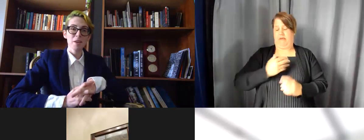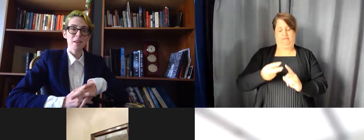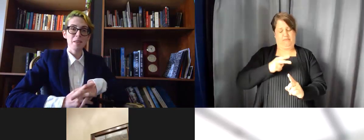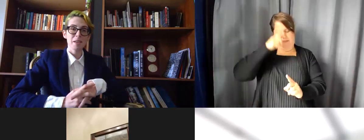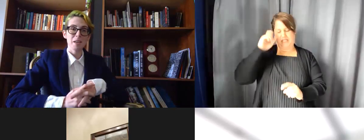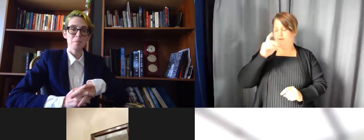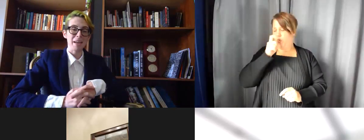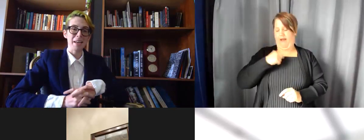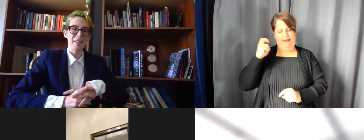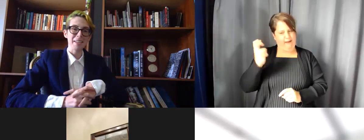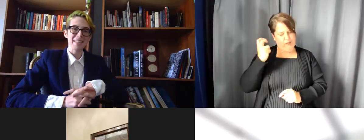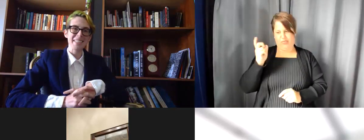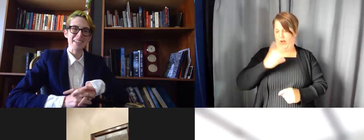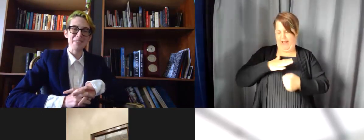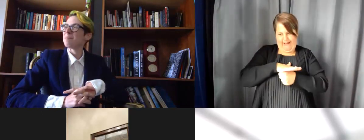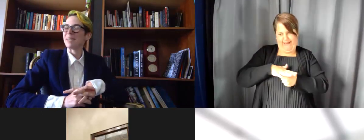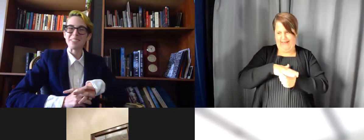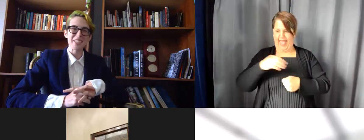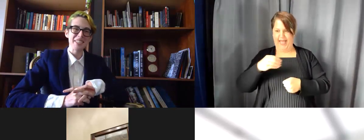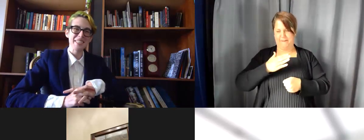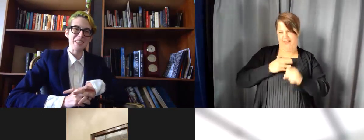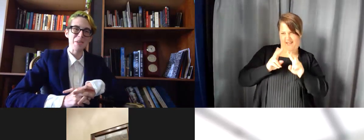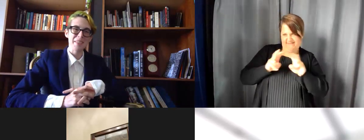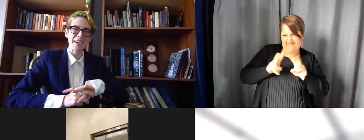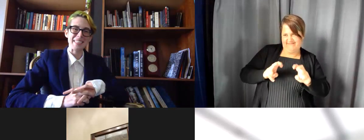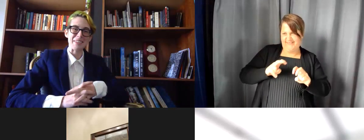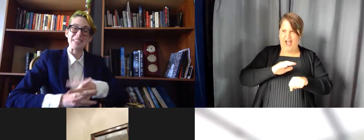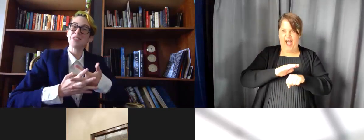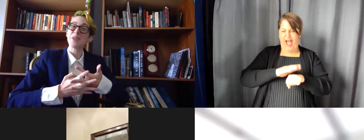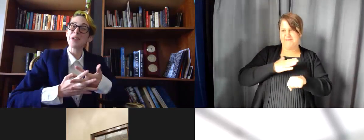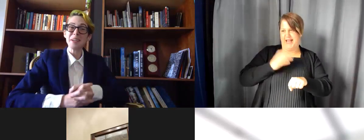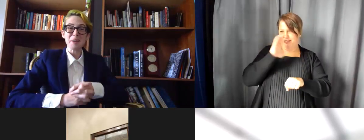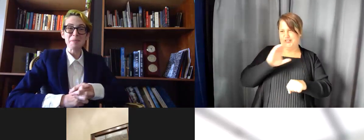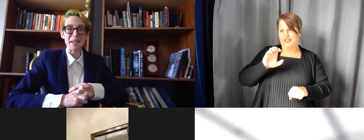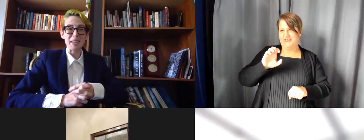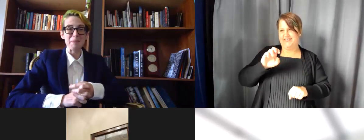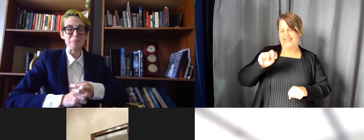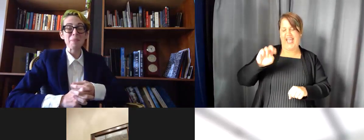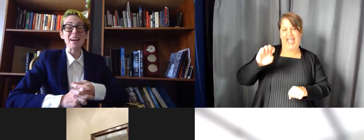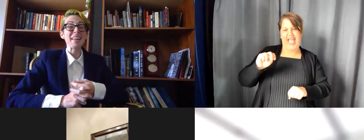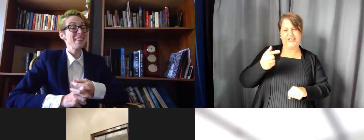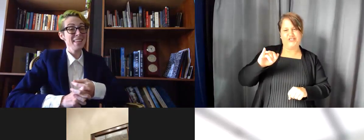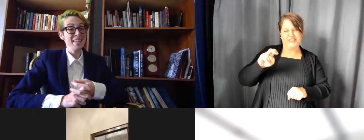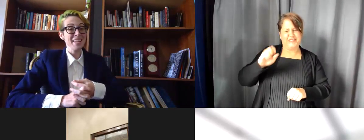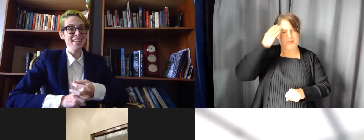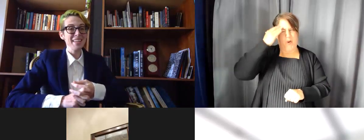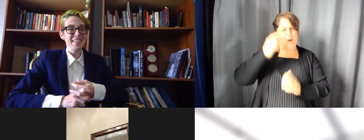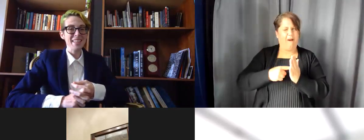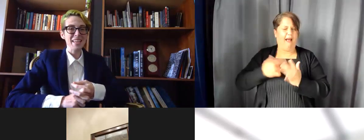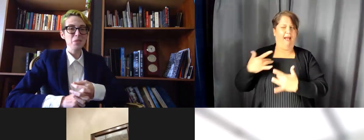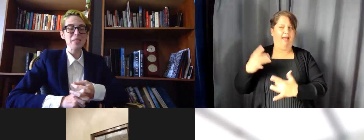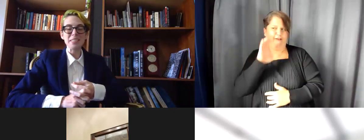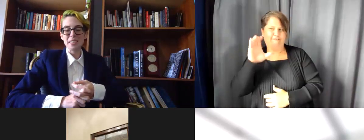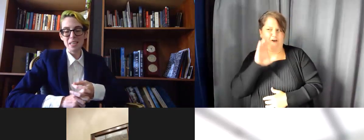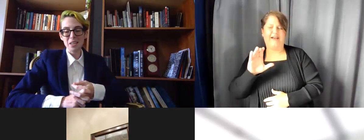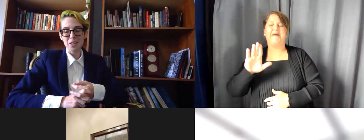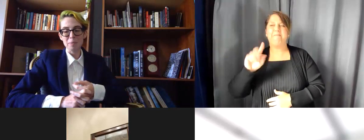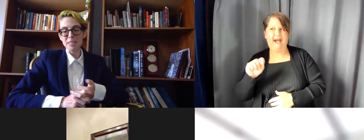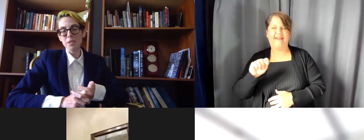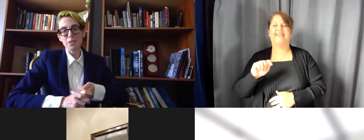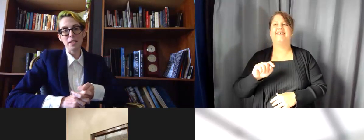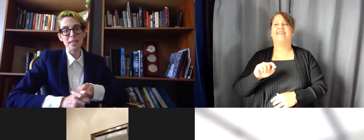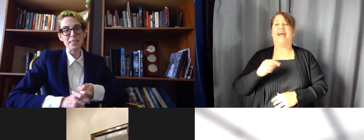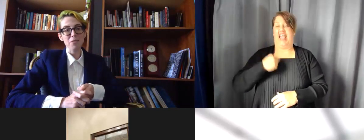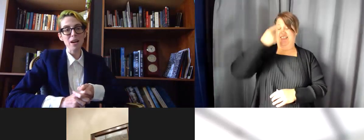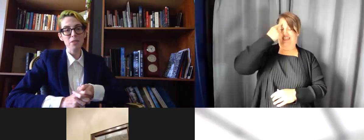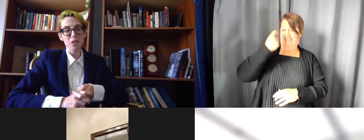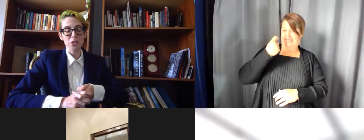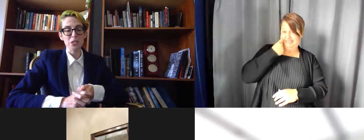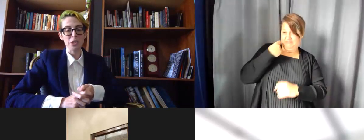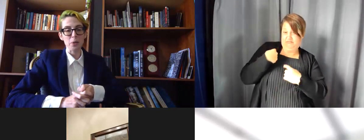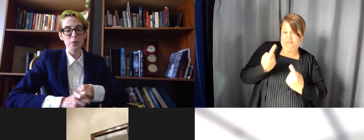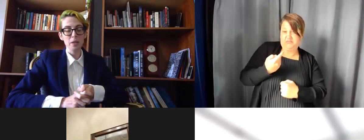Farrah Garland: and my analytics on my search engines, knowing the kind of stuff I search for, but I think that in recent years, specifically the last like 5 years or so